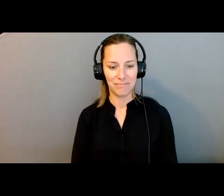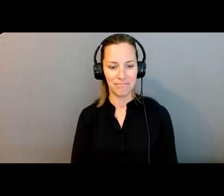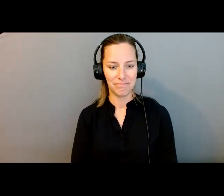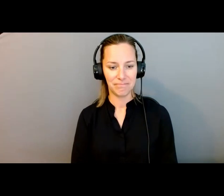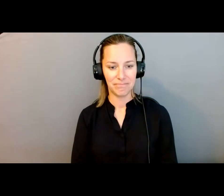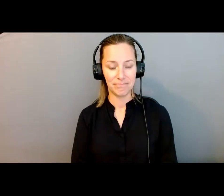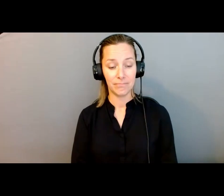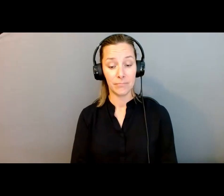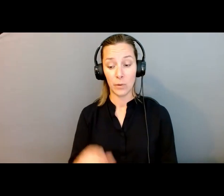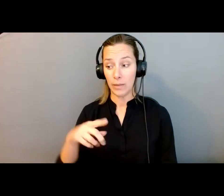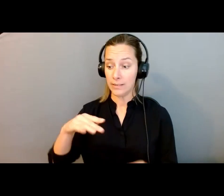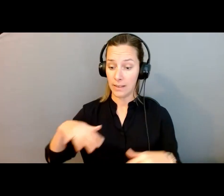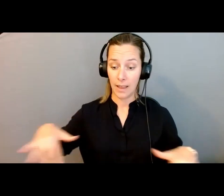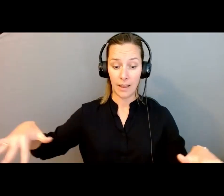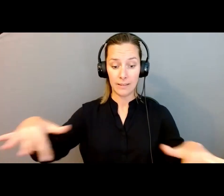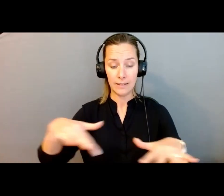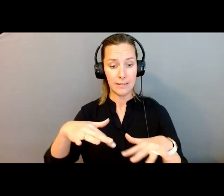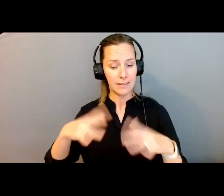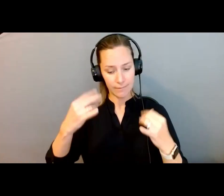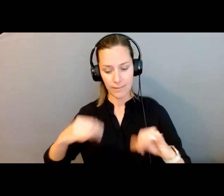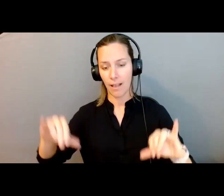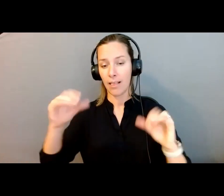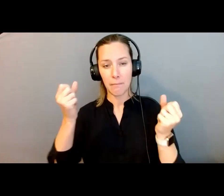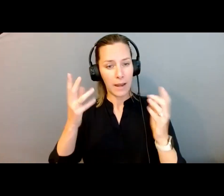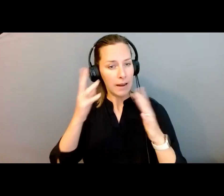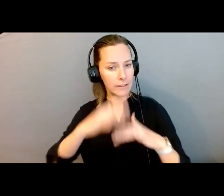These lands remain home to many Indigenous nations and peoples.